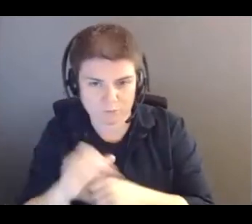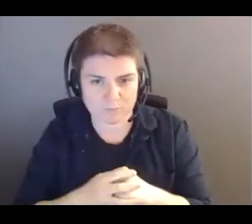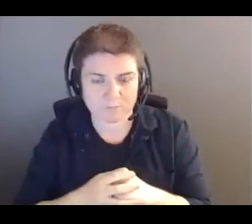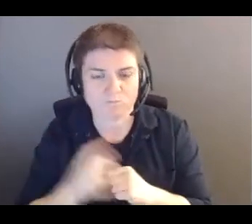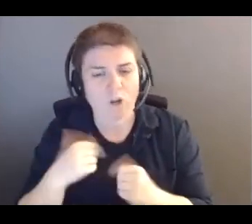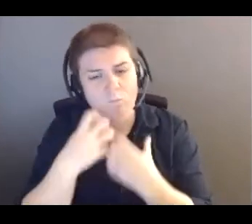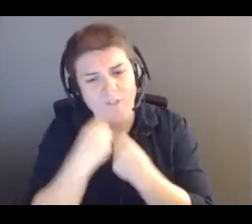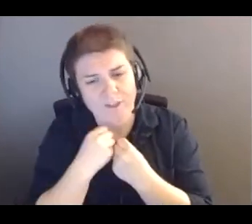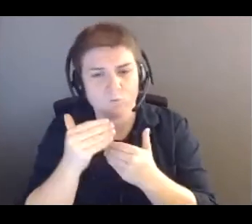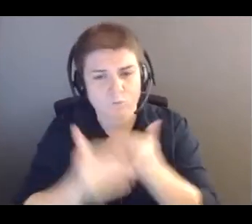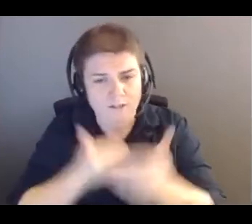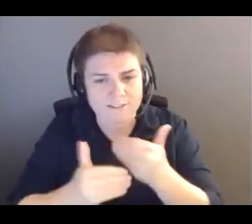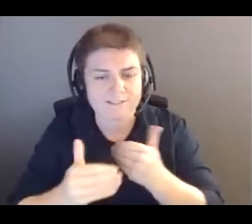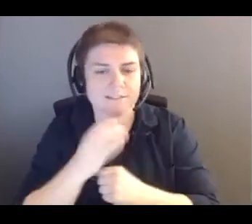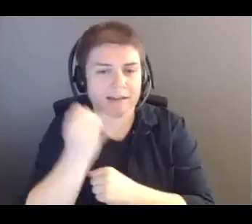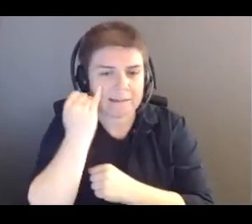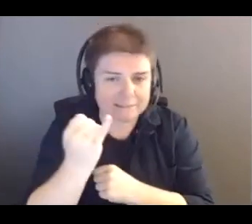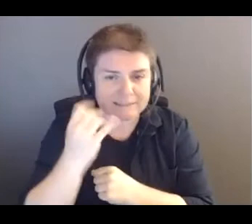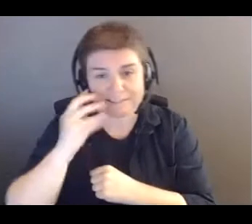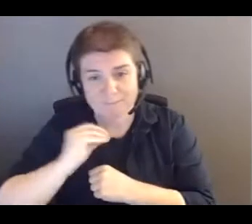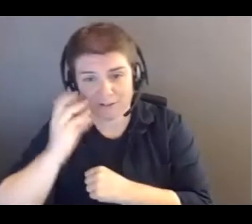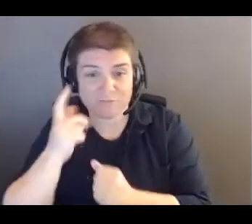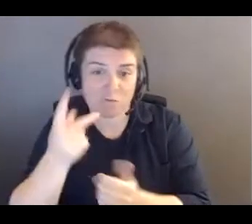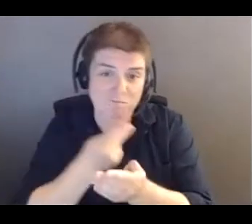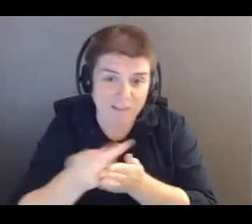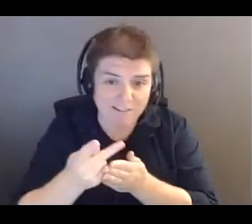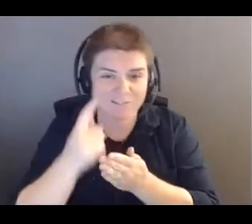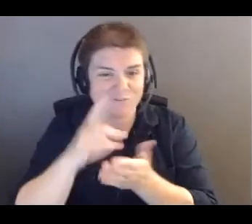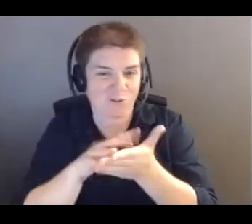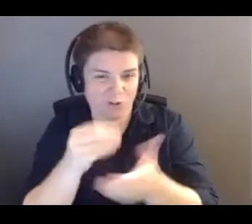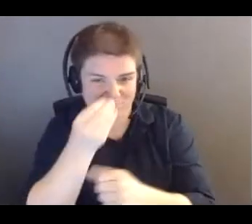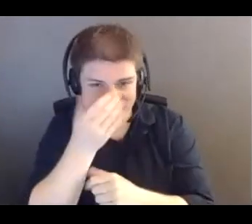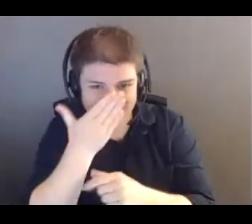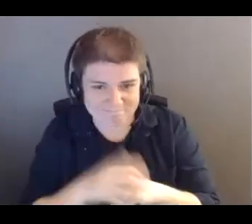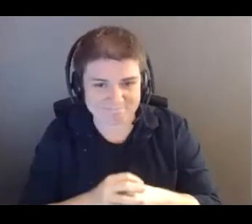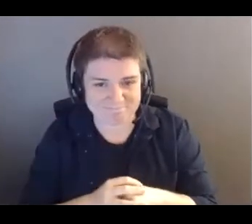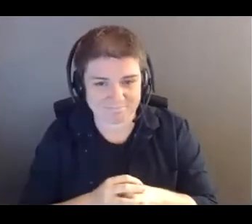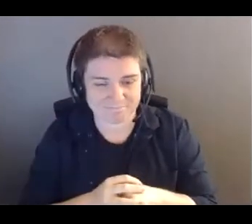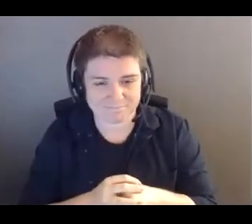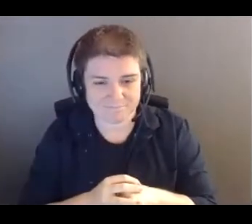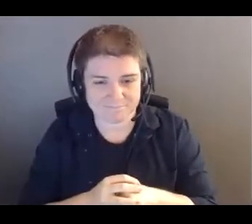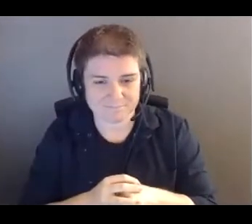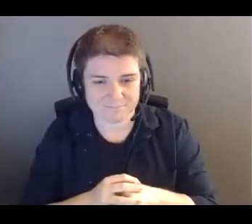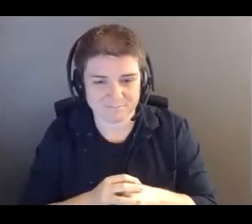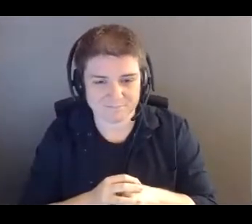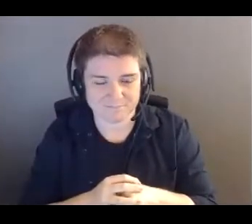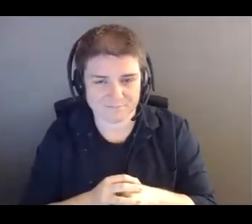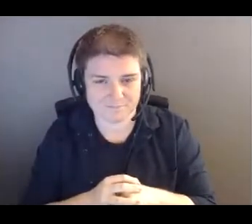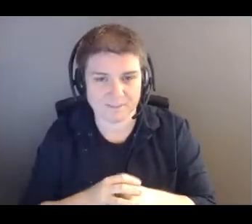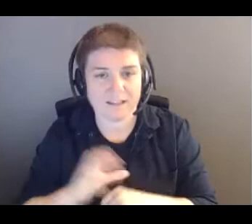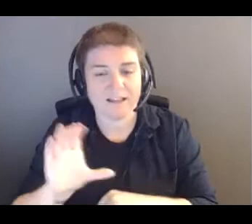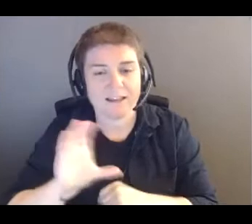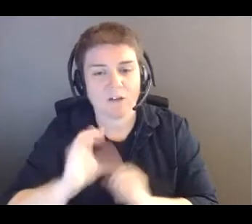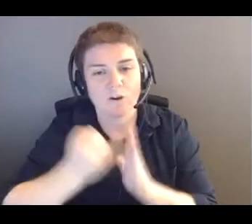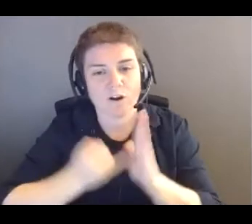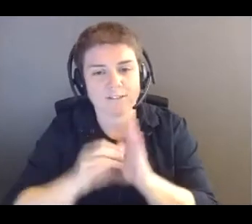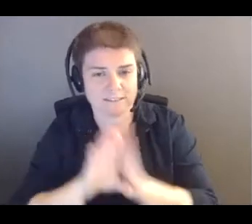and the idea and experience of failing forward. Calgary Arts Development's main purpose is